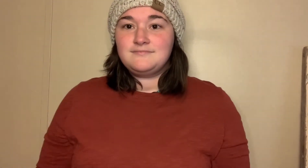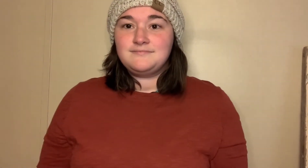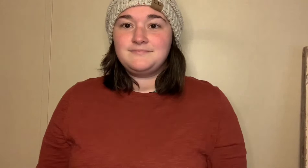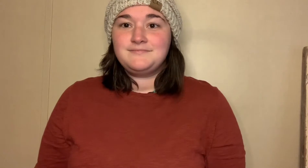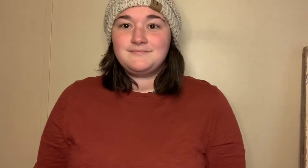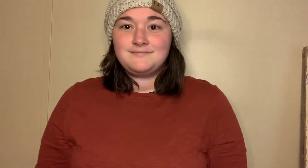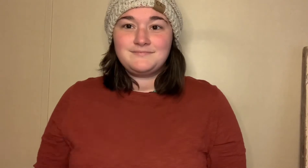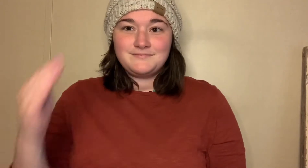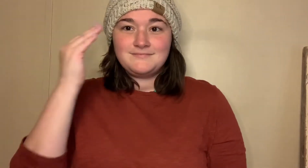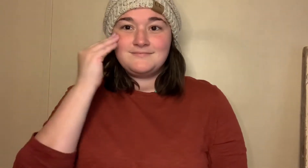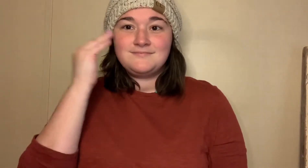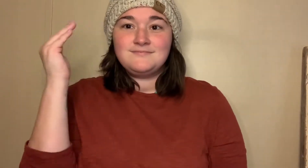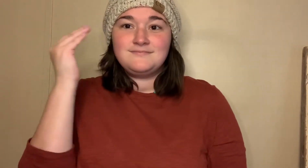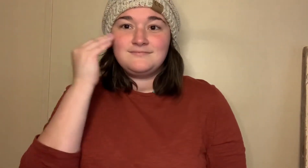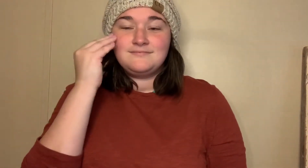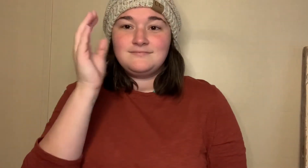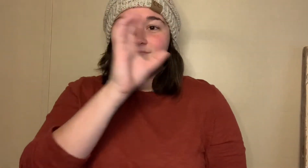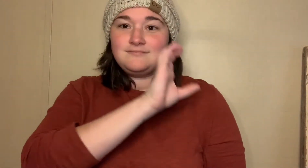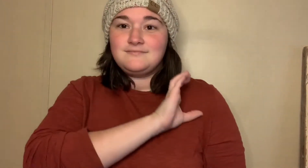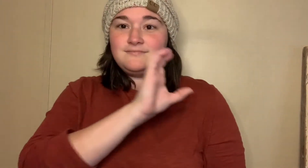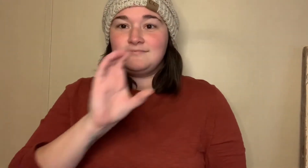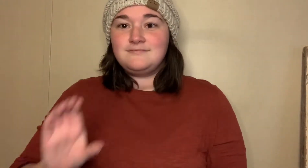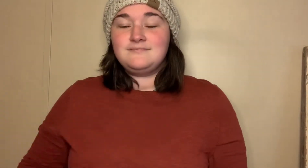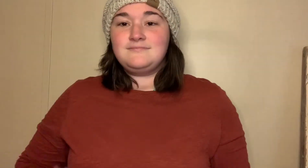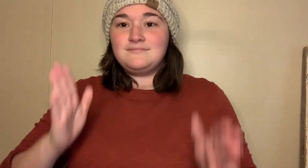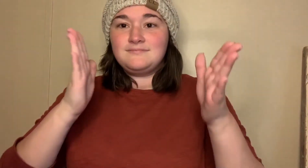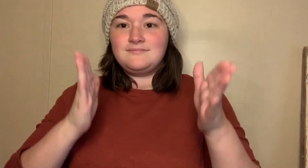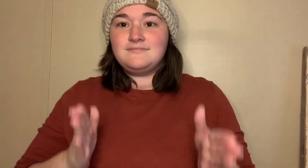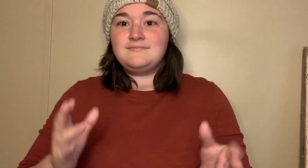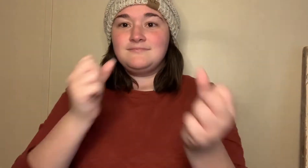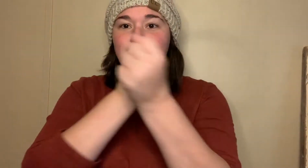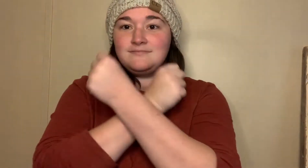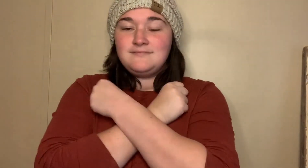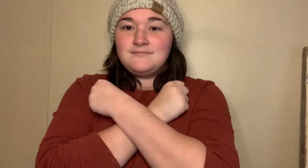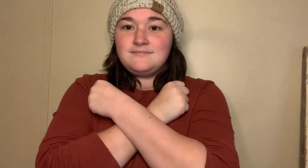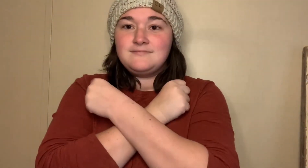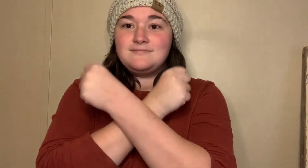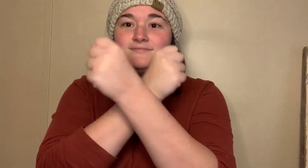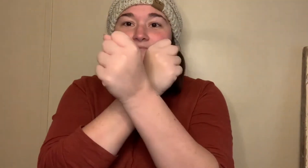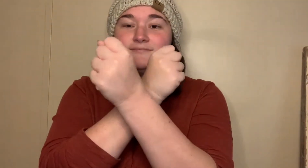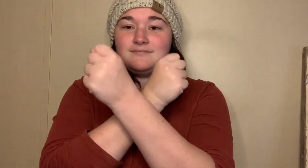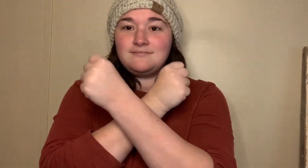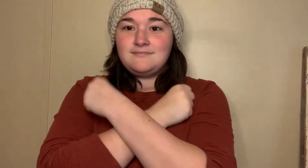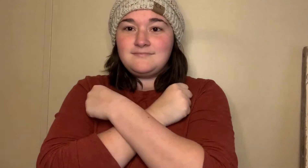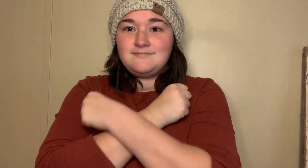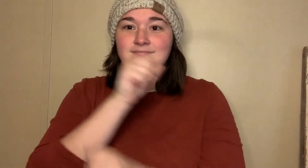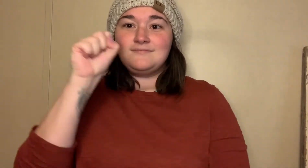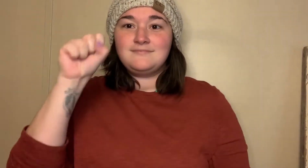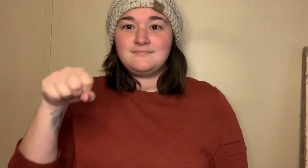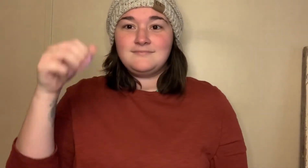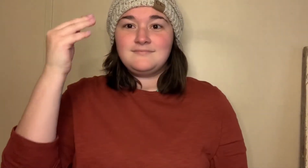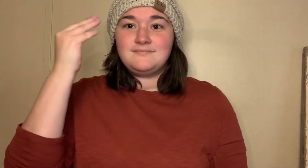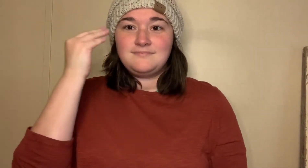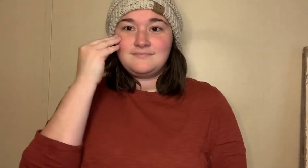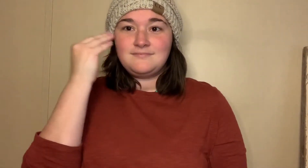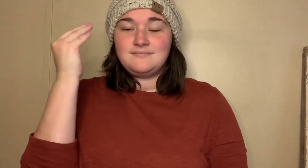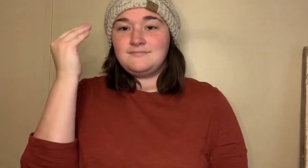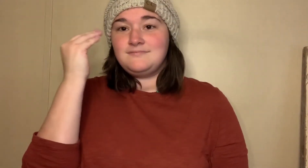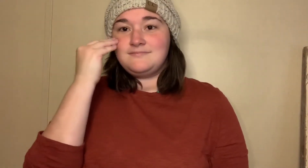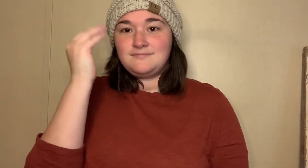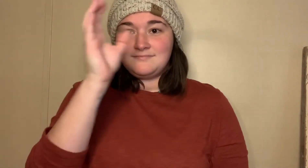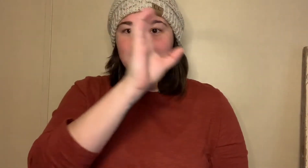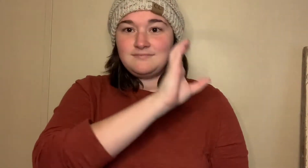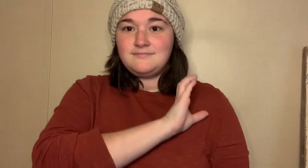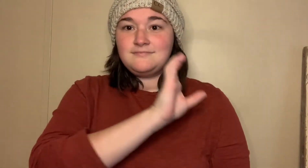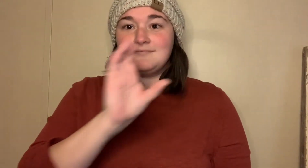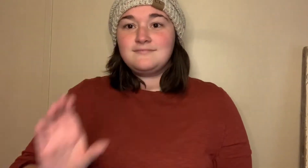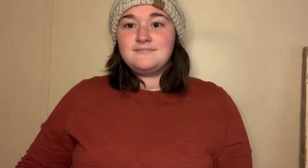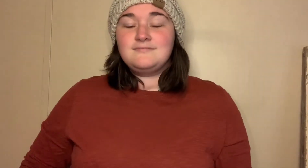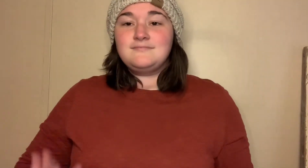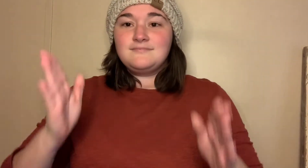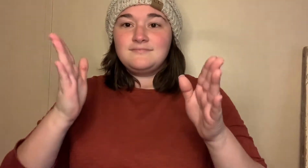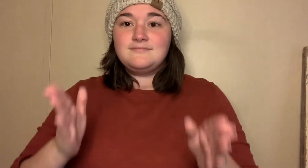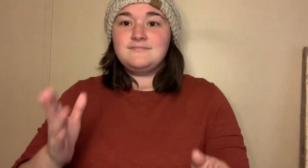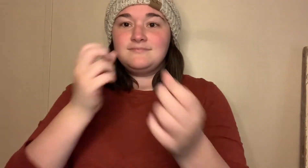and they'll know we are christians by our love by our love yes they'll know we are christians by our love